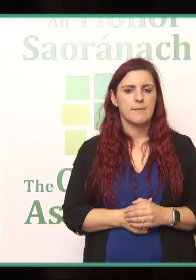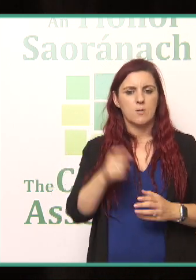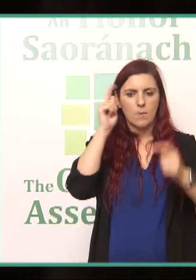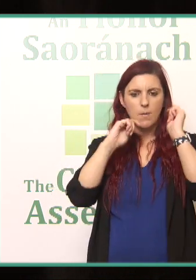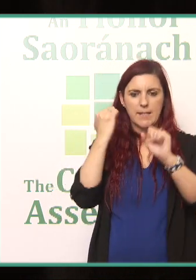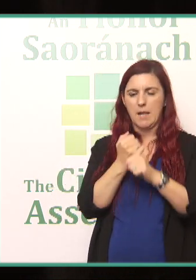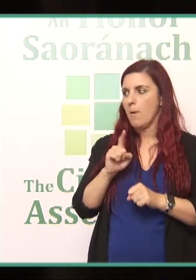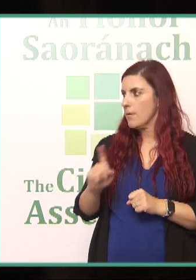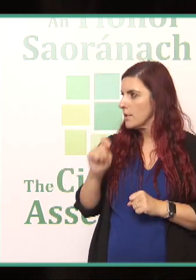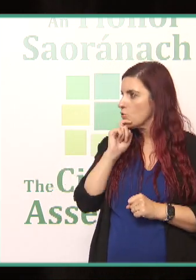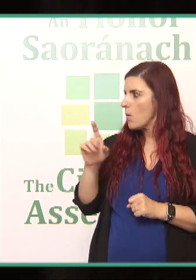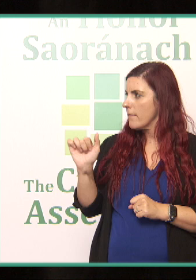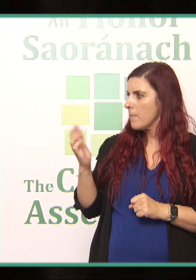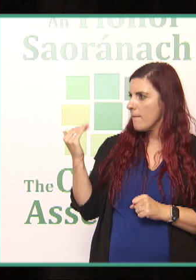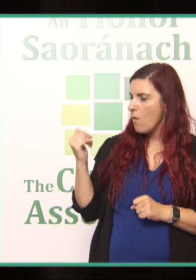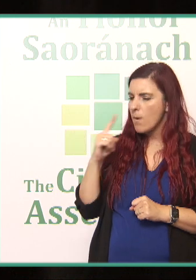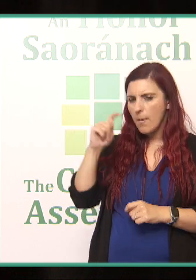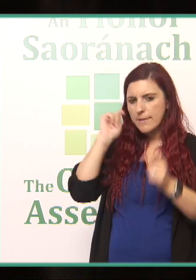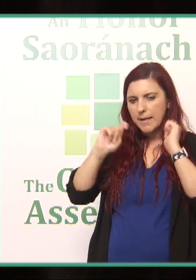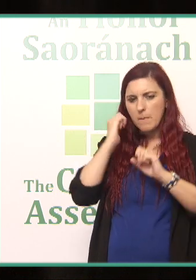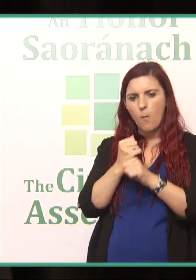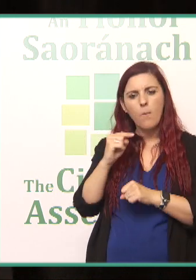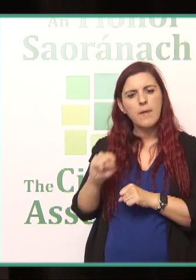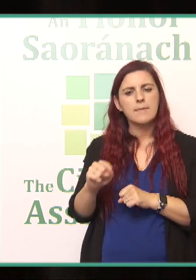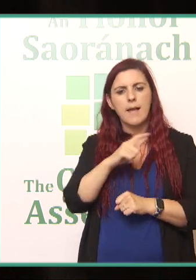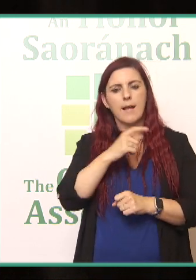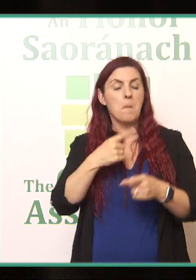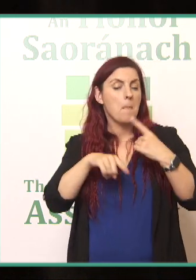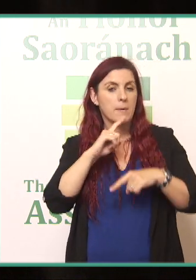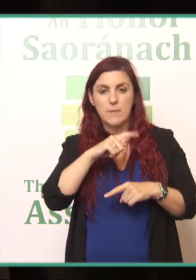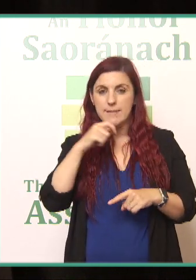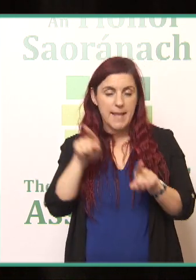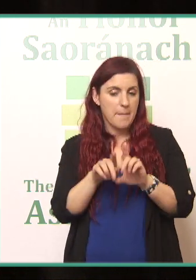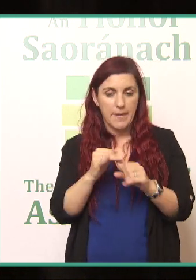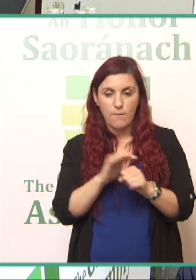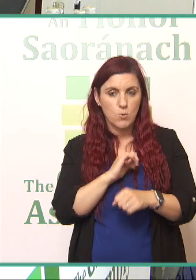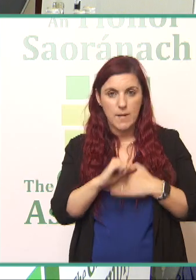before over the past week about what I say today I kept coming back to the same thing as when we